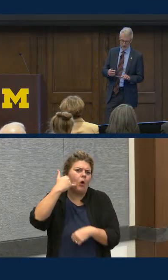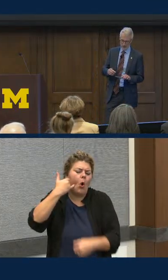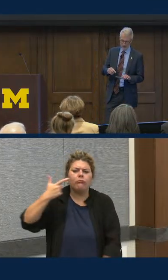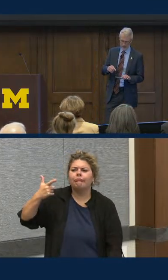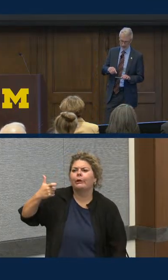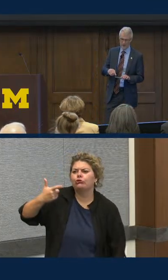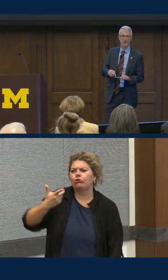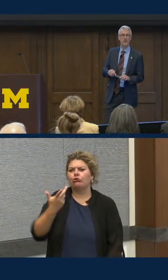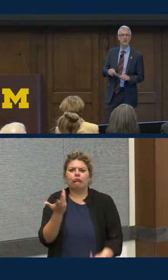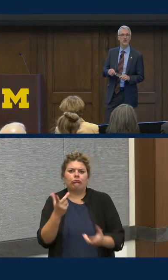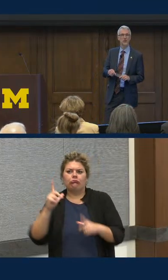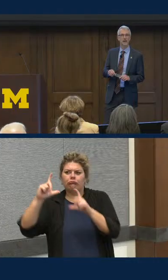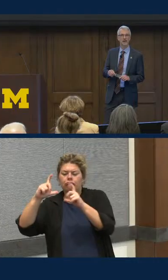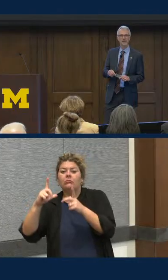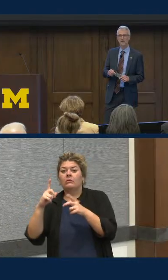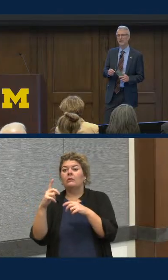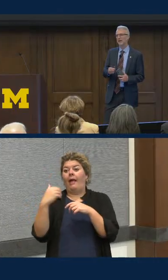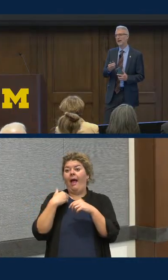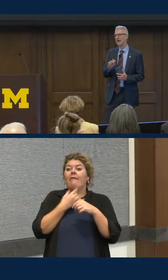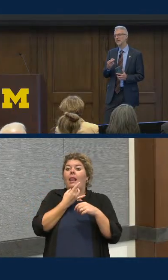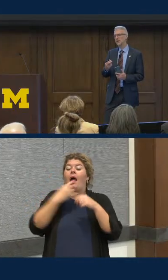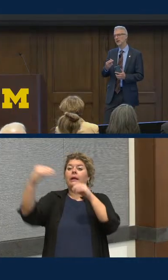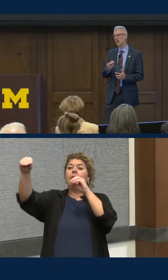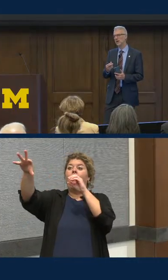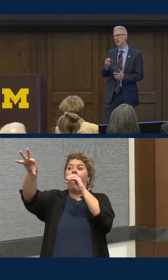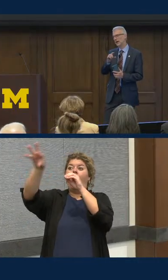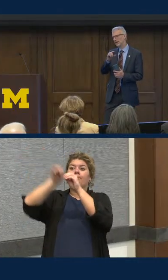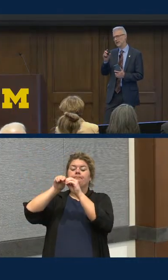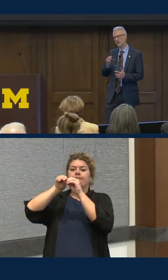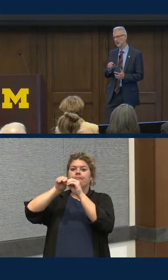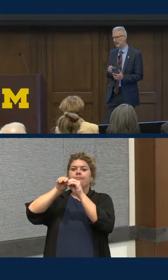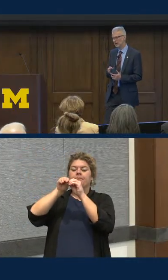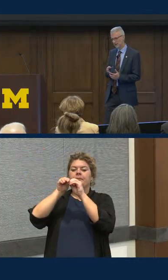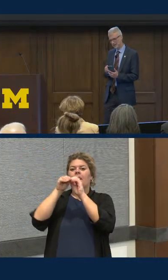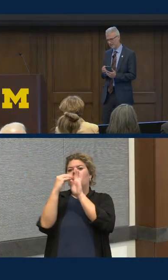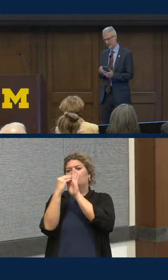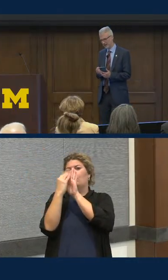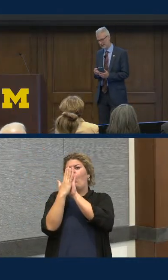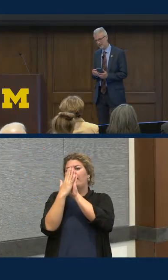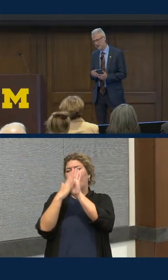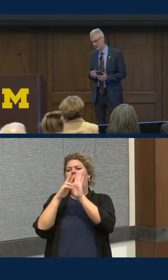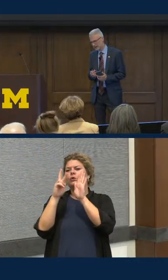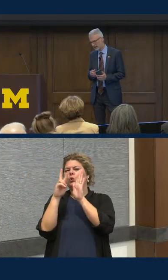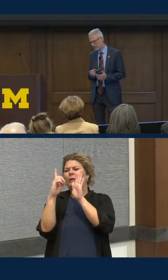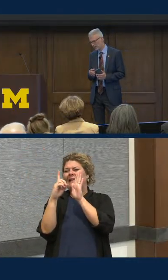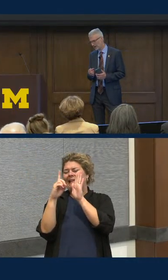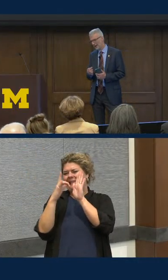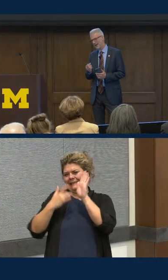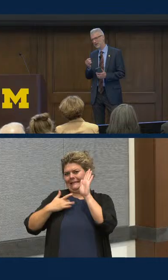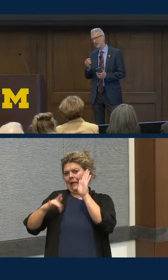through the lens and it's recorded on a 2D sense array and